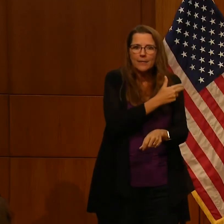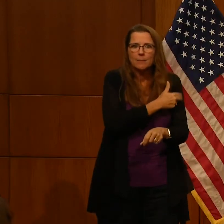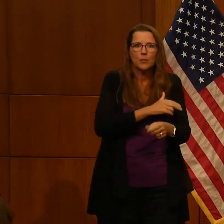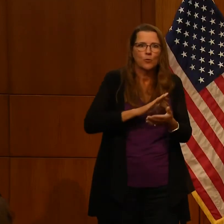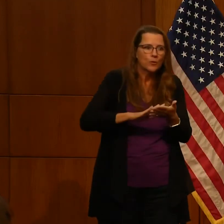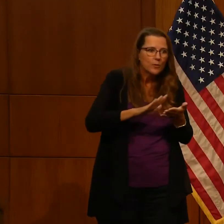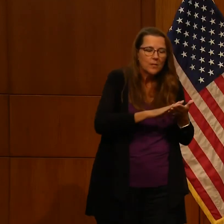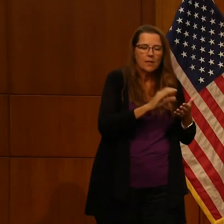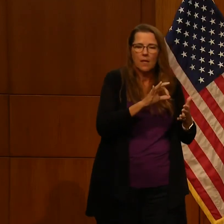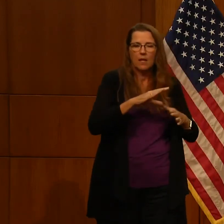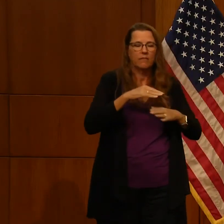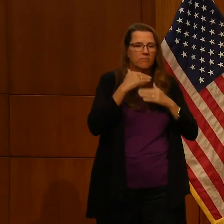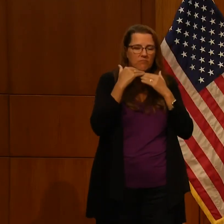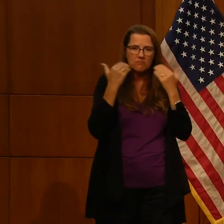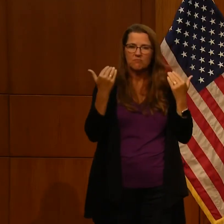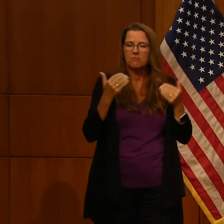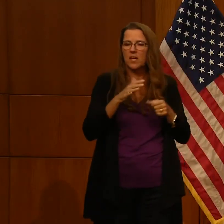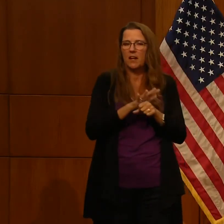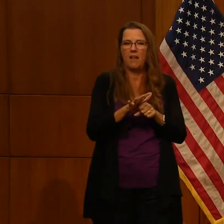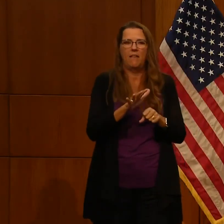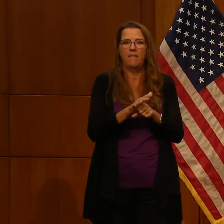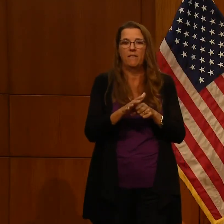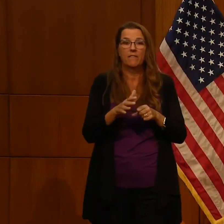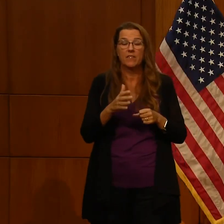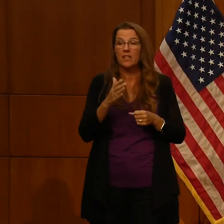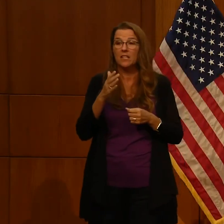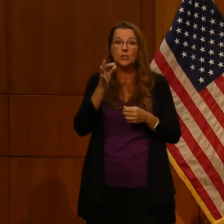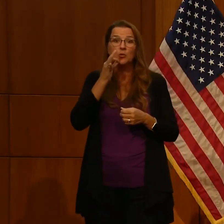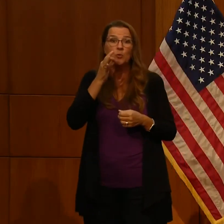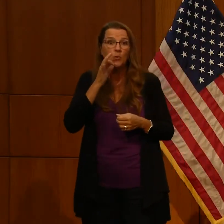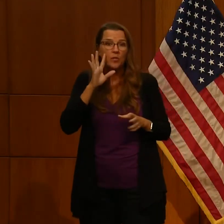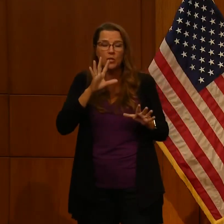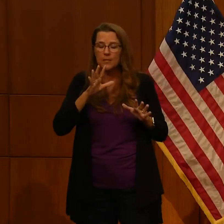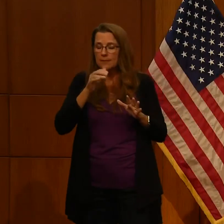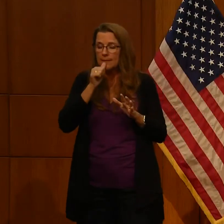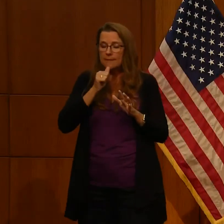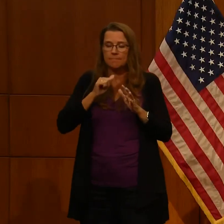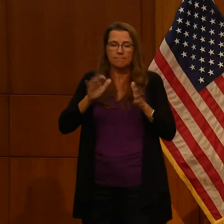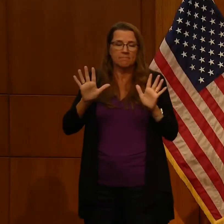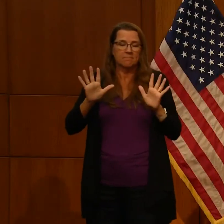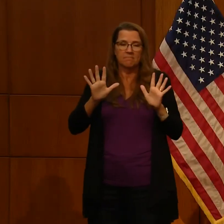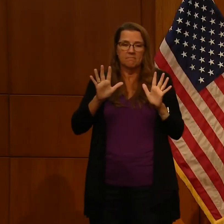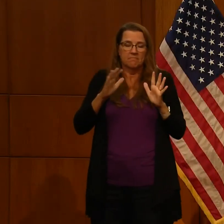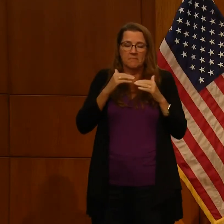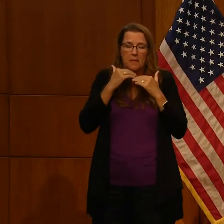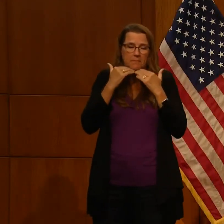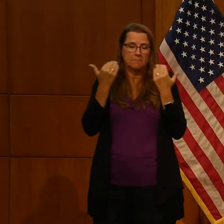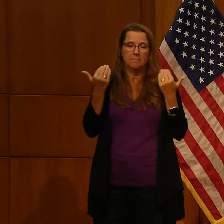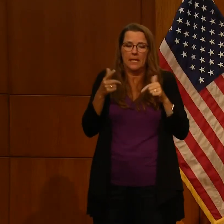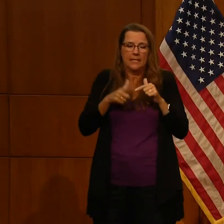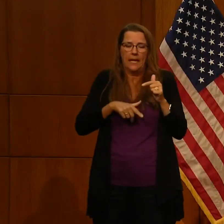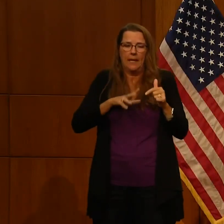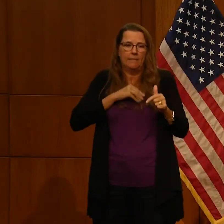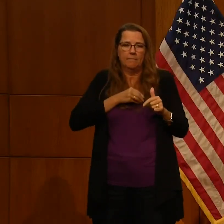DO THE DAY TO DAY WORK IN THE HOSPITALS OR. THEY'VE HAD ENOUGH AND THEY'RE GOING TO AT